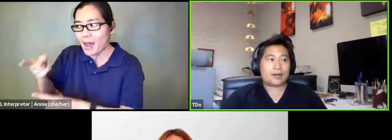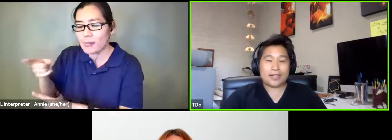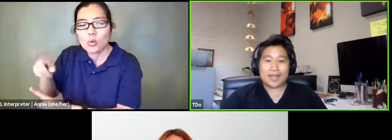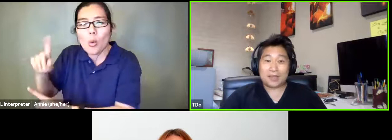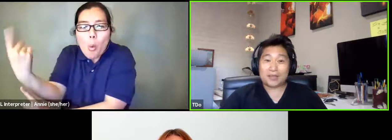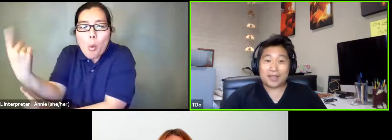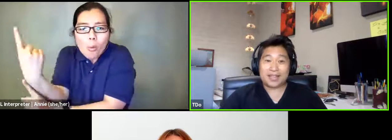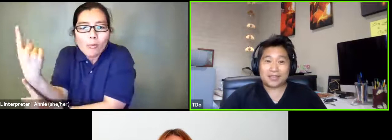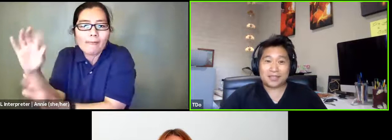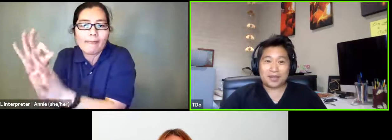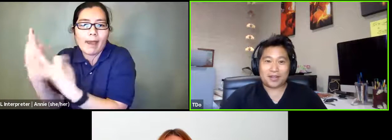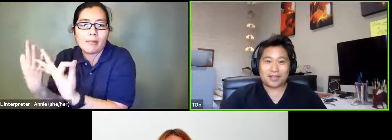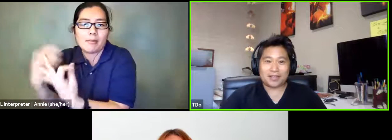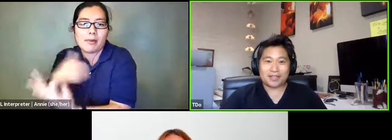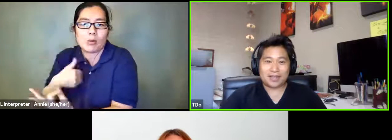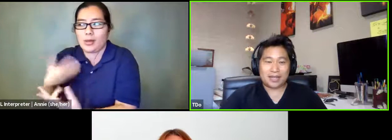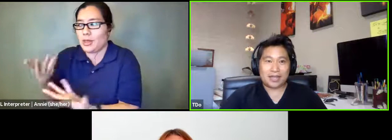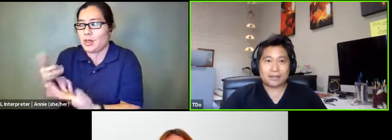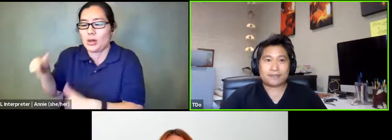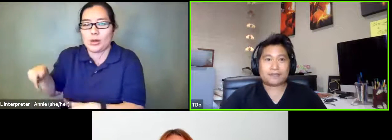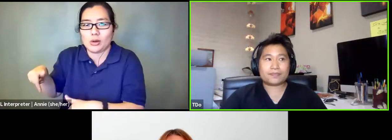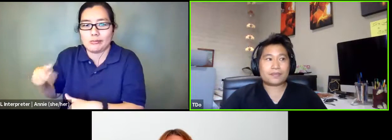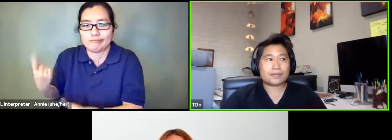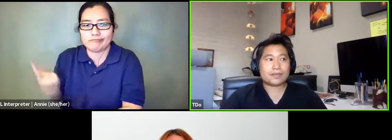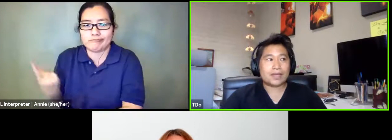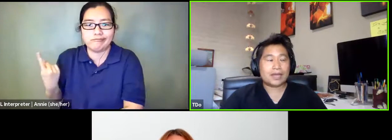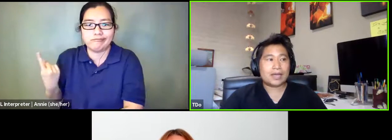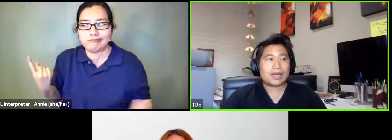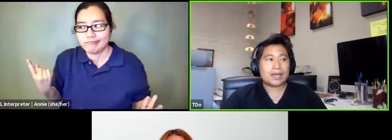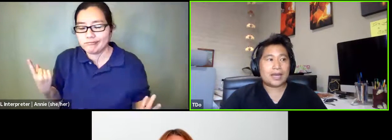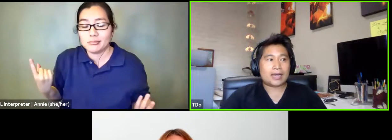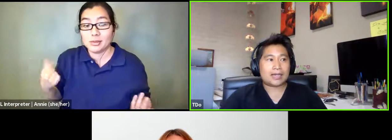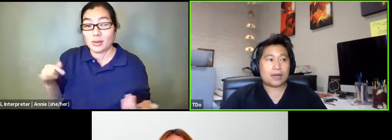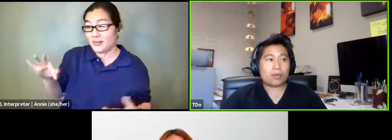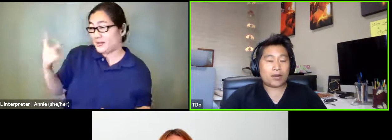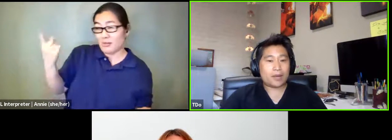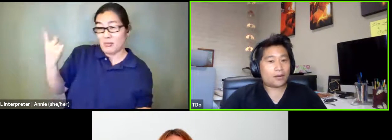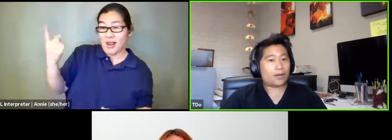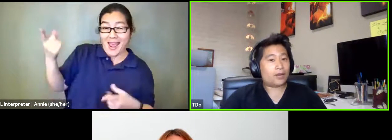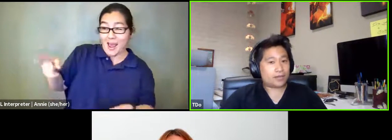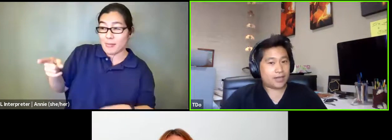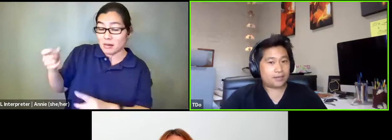I don't think I would be OK to be honest. I worry about her all of the time.